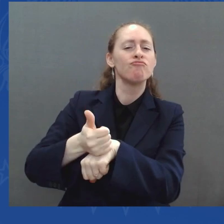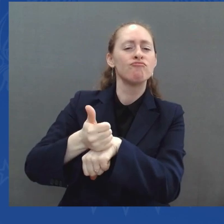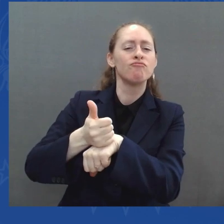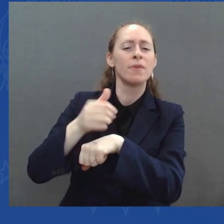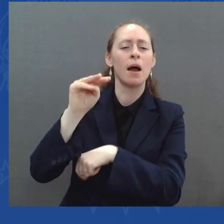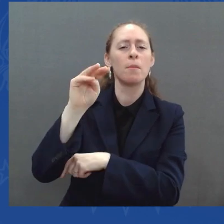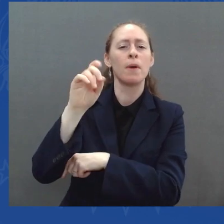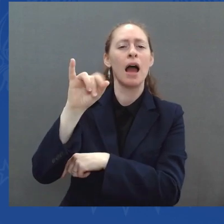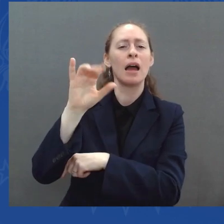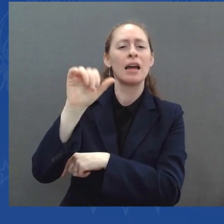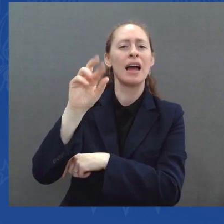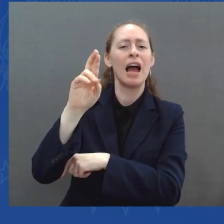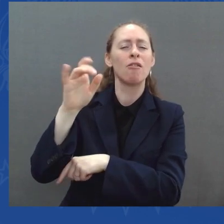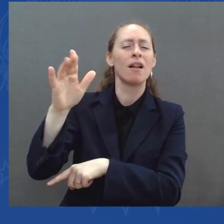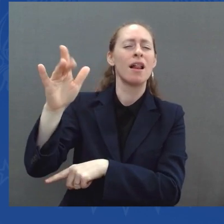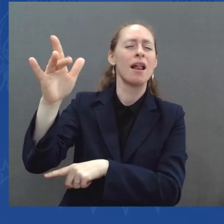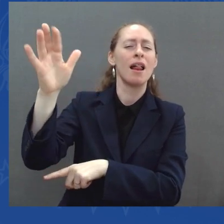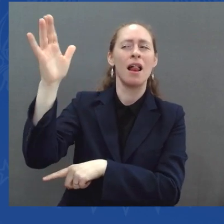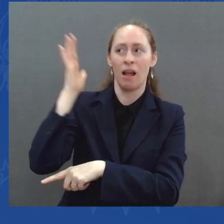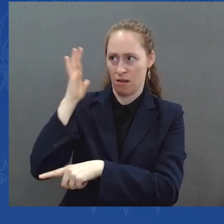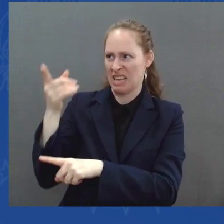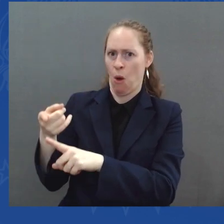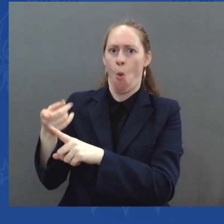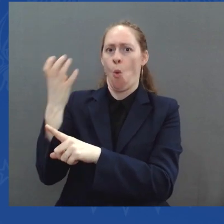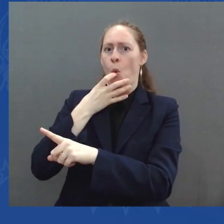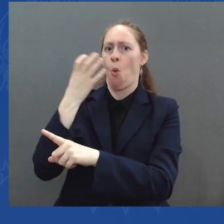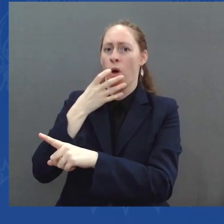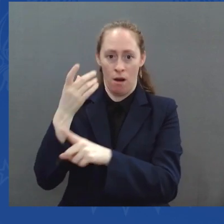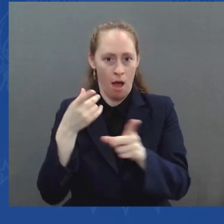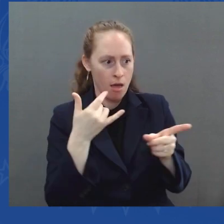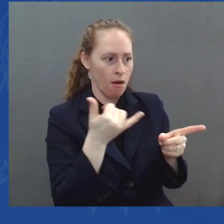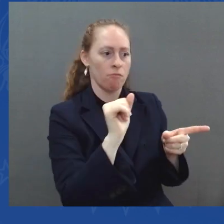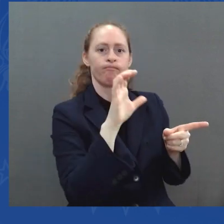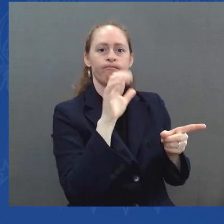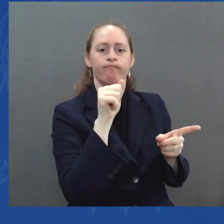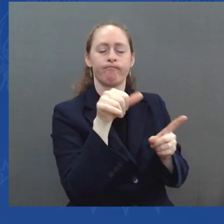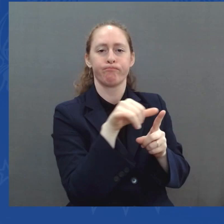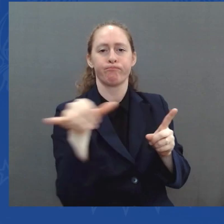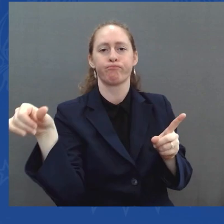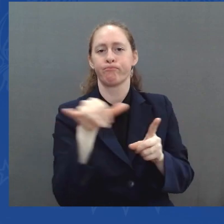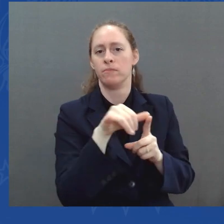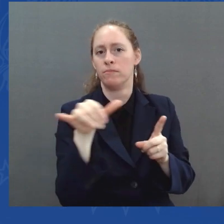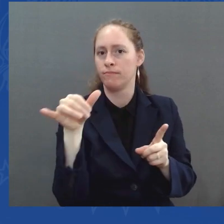You just talked about where we were before the Affordable Care Act or what happened in the past 12 years